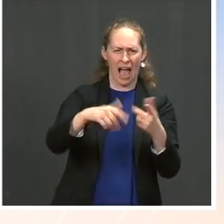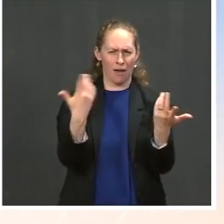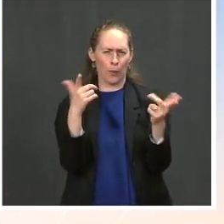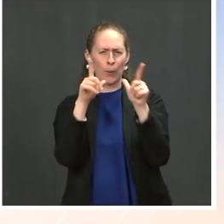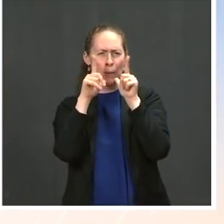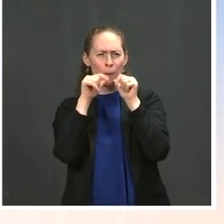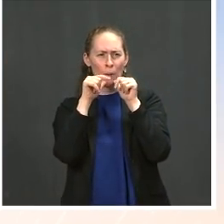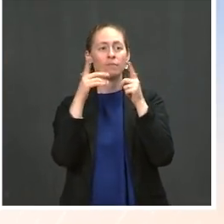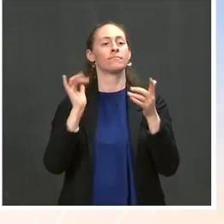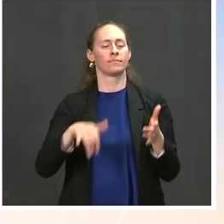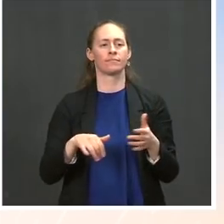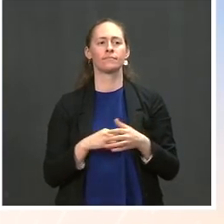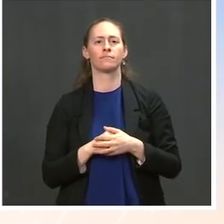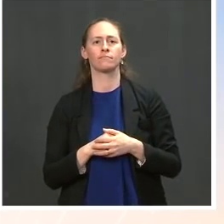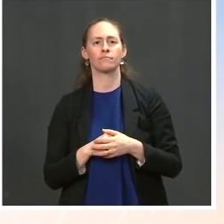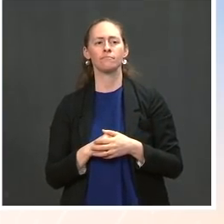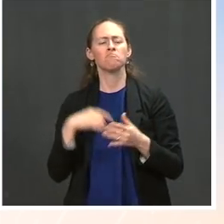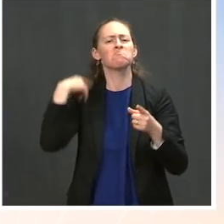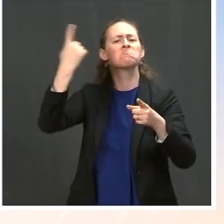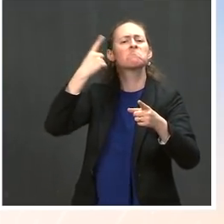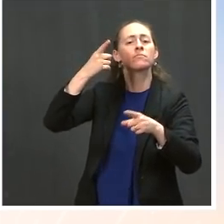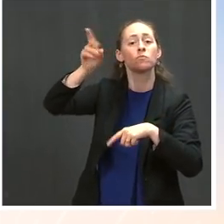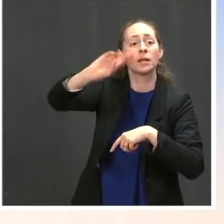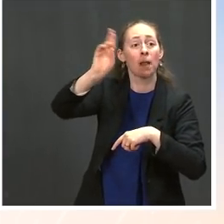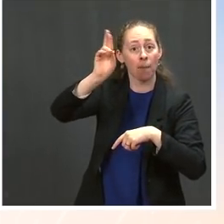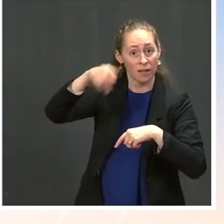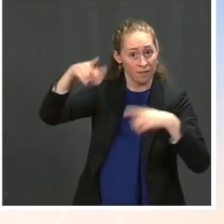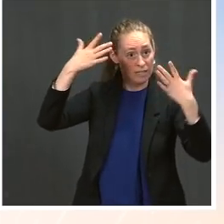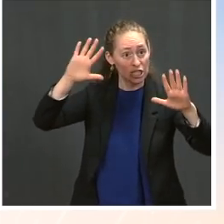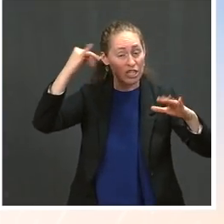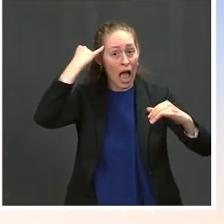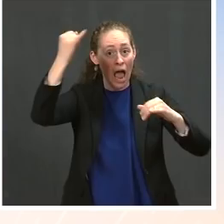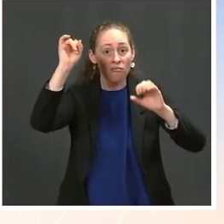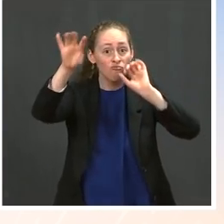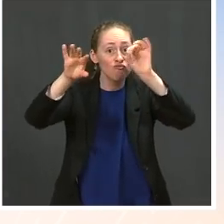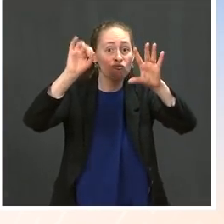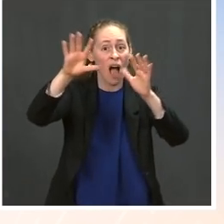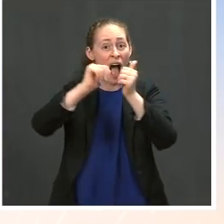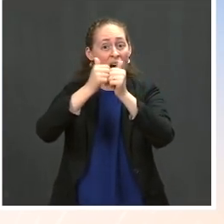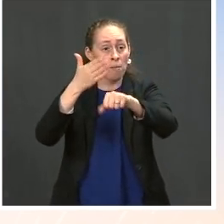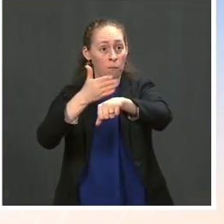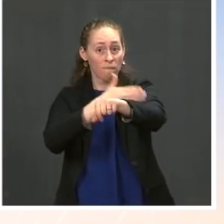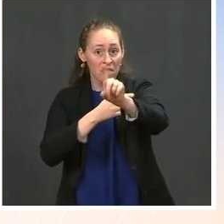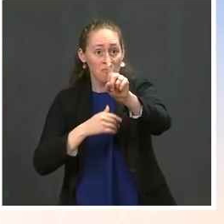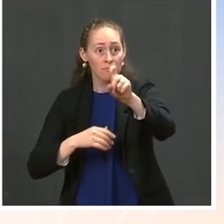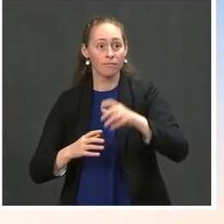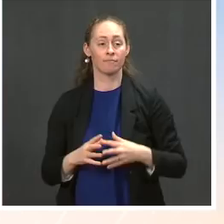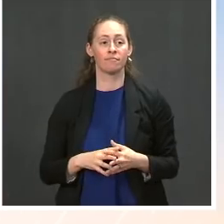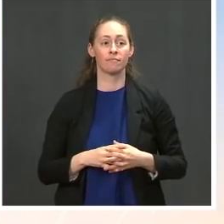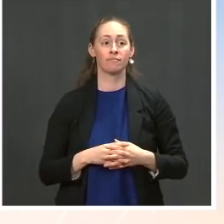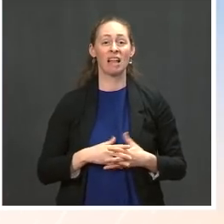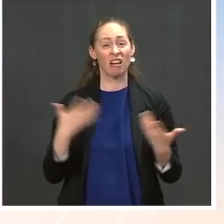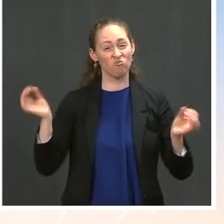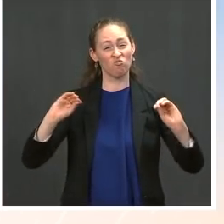so far, alternative suggestions for how to pay for it that you believe are viable? Secretary Buttigieg: Not in any detail, no. Ms. Psaki: Alana?